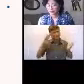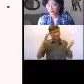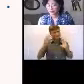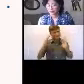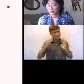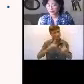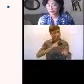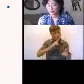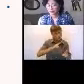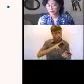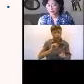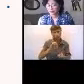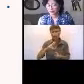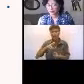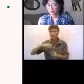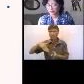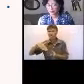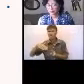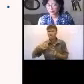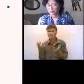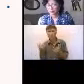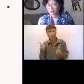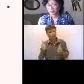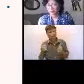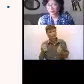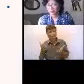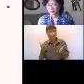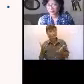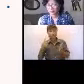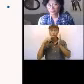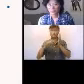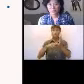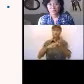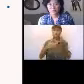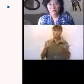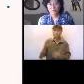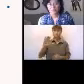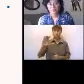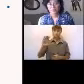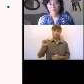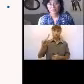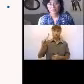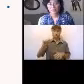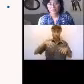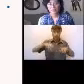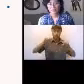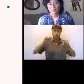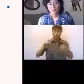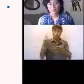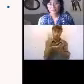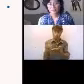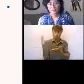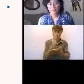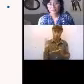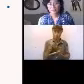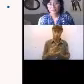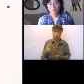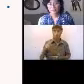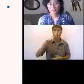think what happens here in these town halls we are in is that can be only effective if